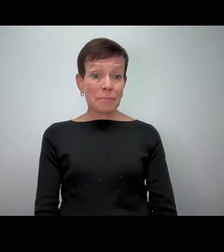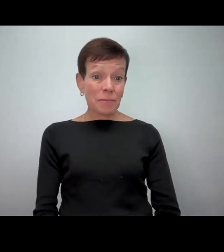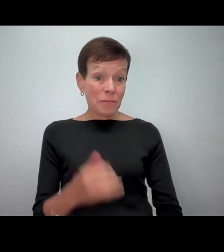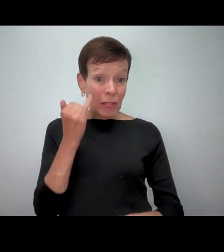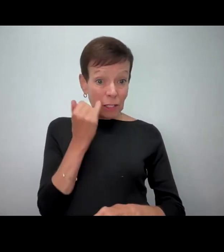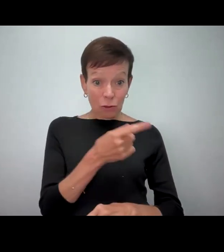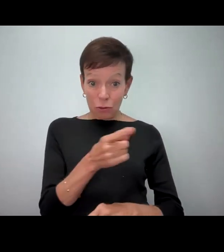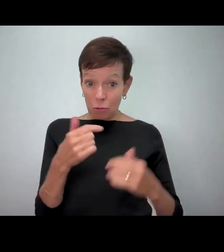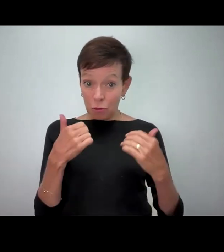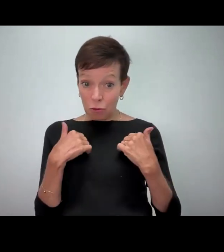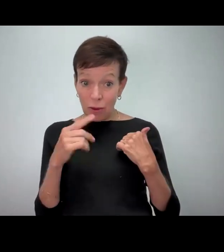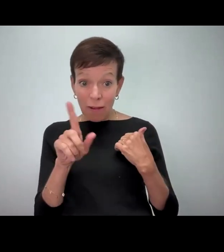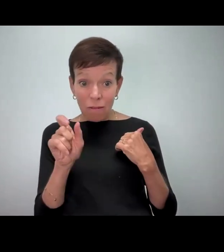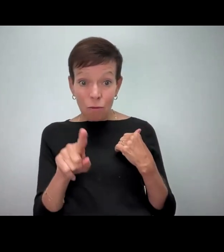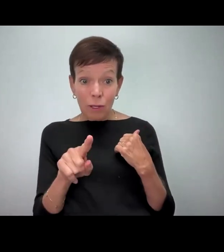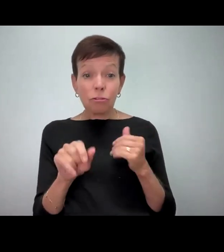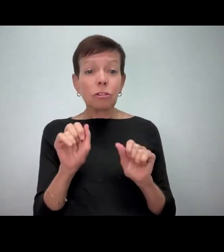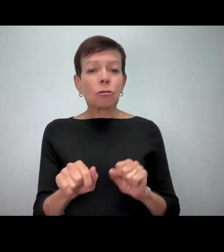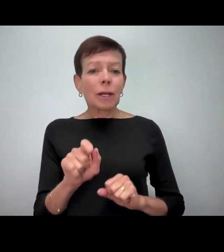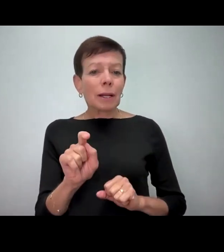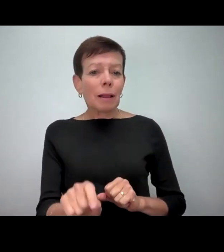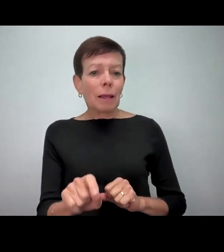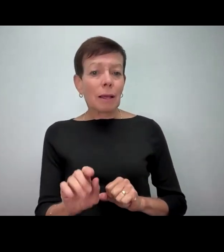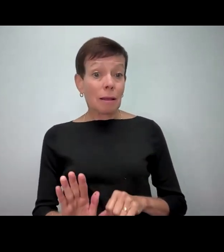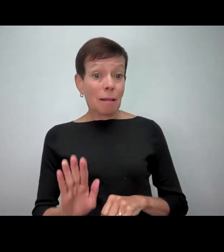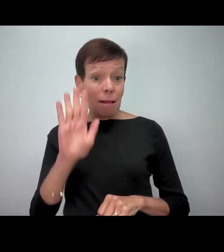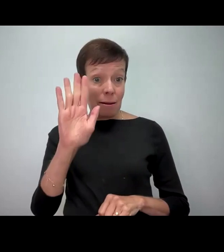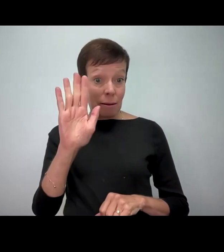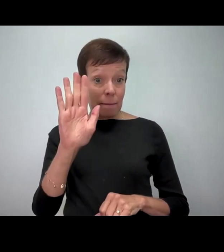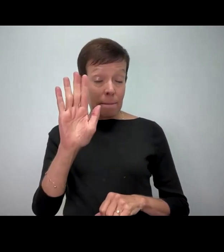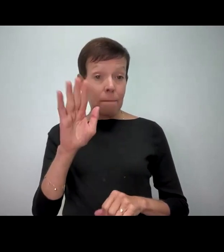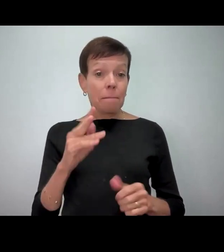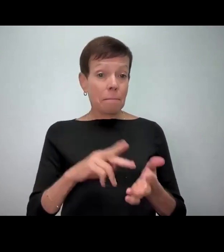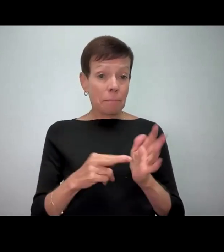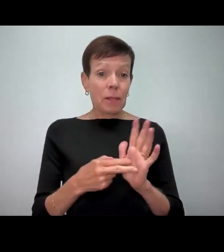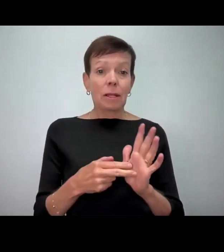use the hand function. and that will let me know that you would like to speak if you just want to